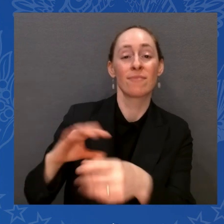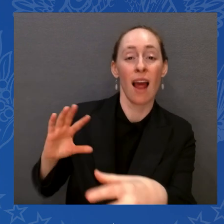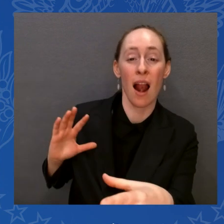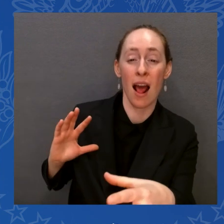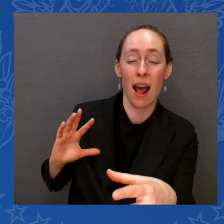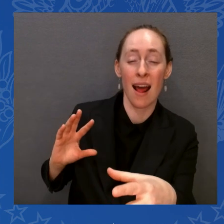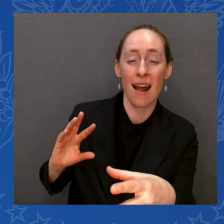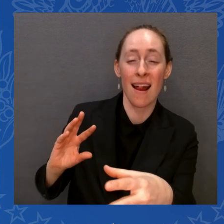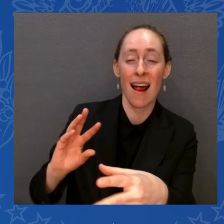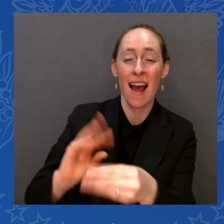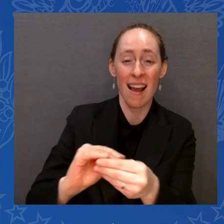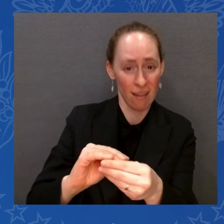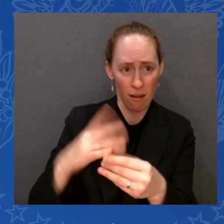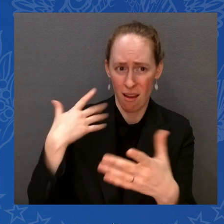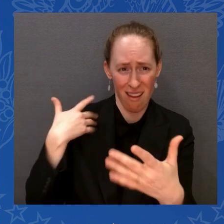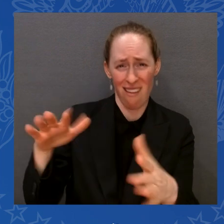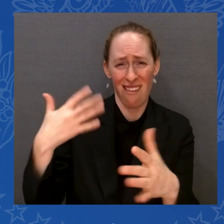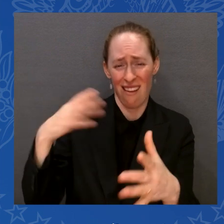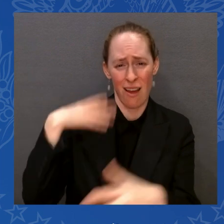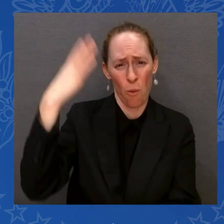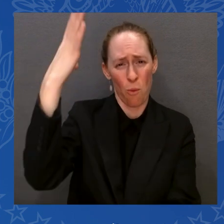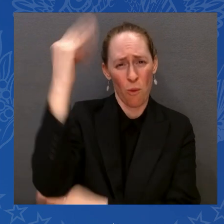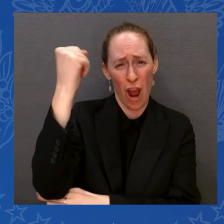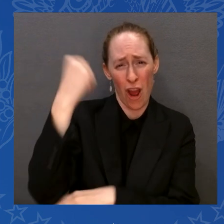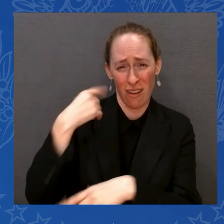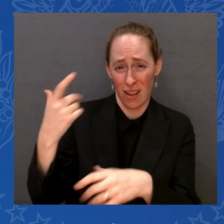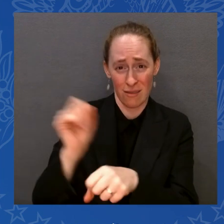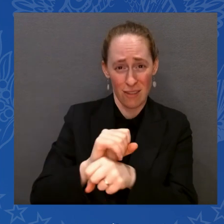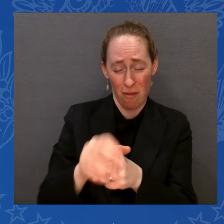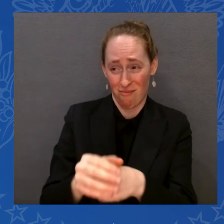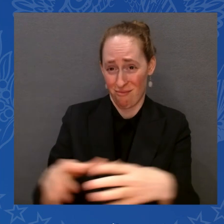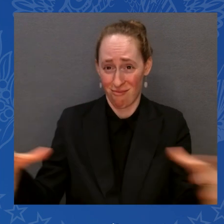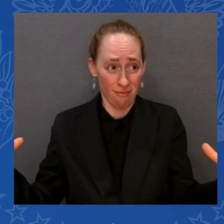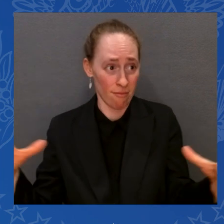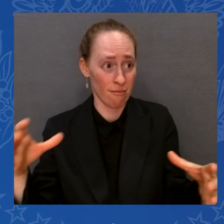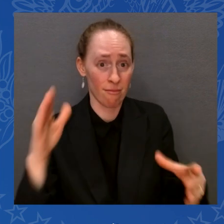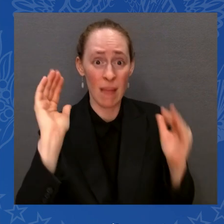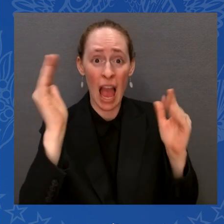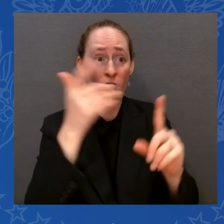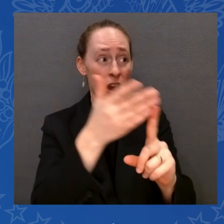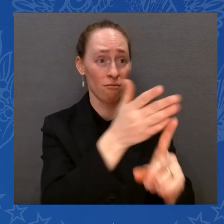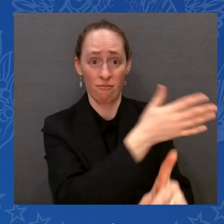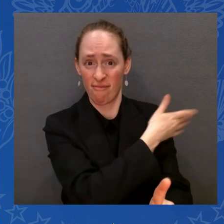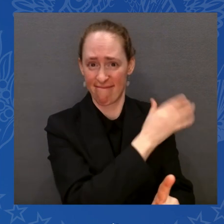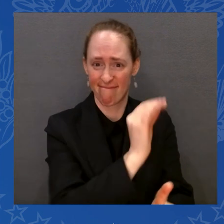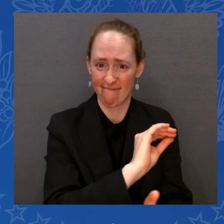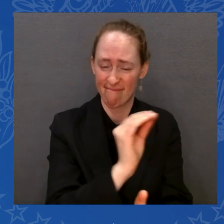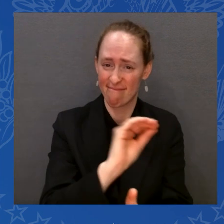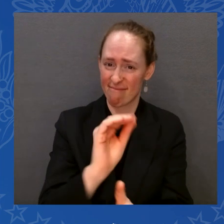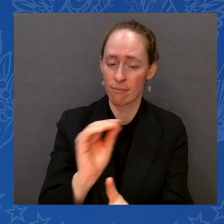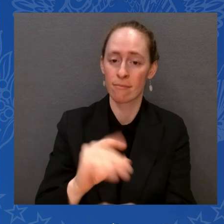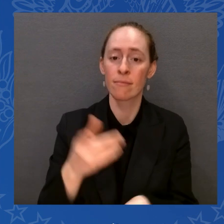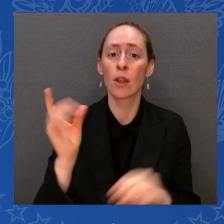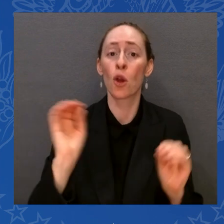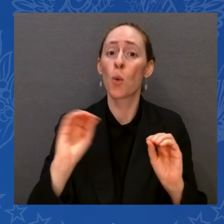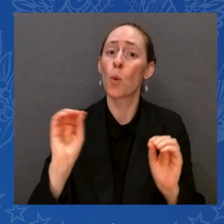Look, the unemployment rate is 3.4 percent, a 50-year low. Gas prices are down more than $1.50, and we're going to make sure the oil companies